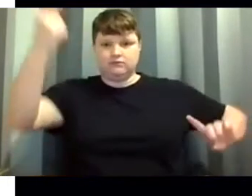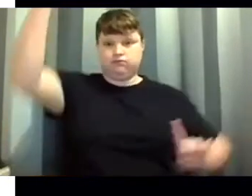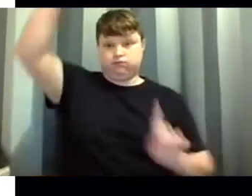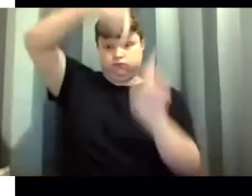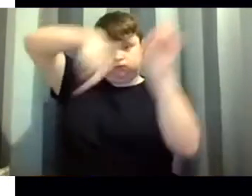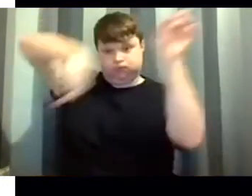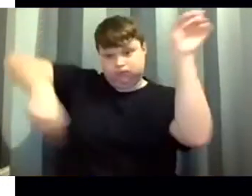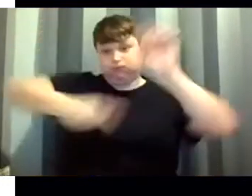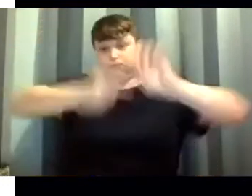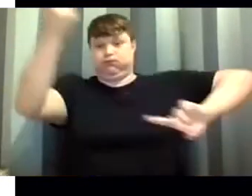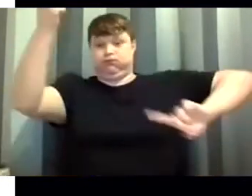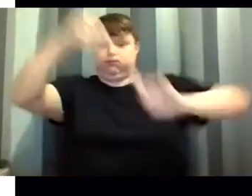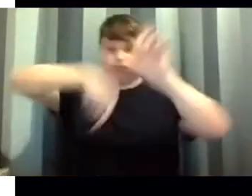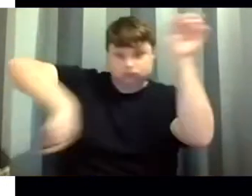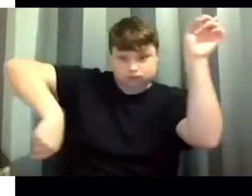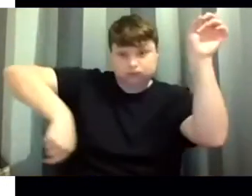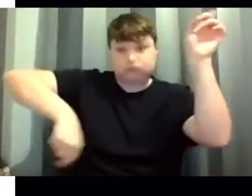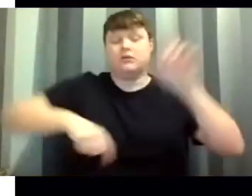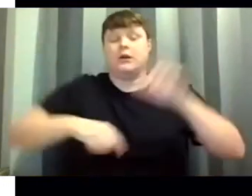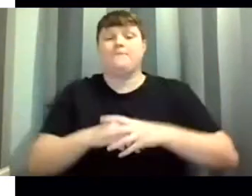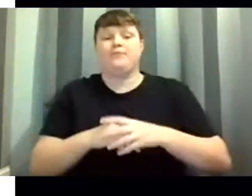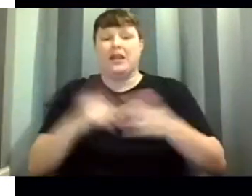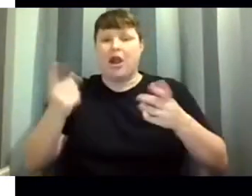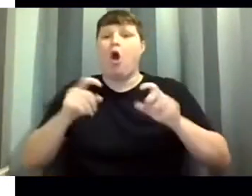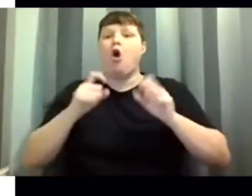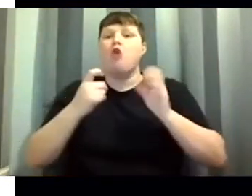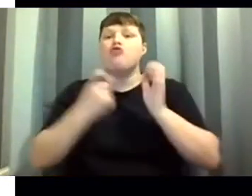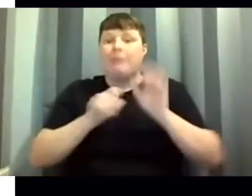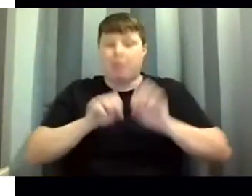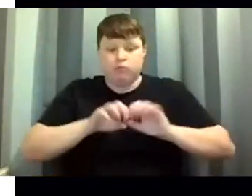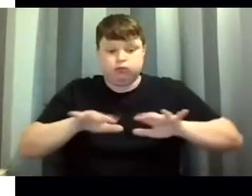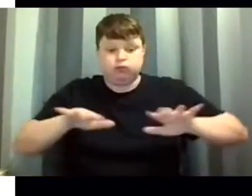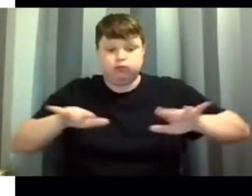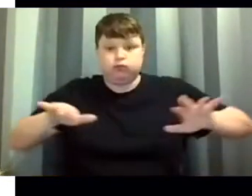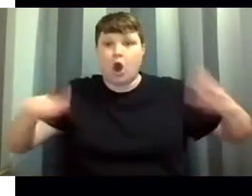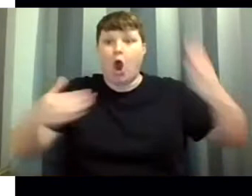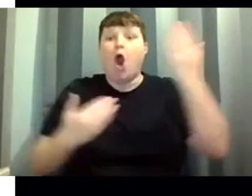ripple that pushes up and makes a new thunderstorm, an updraft; downdraft; thunderstorm... So,